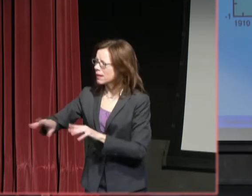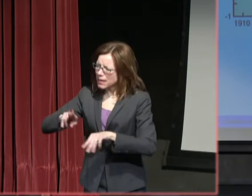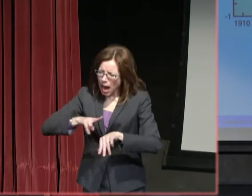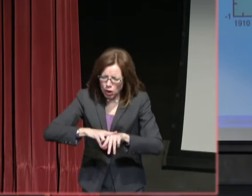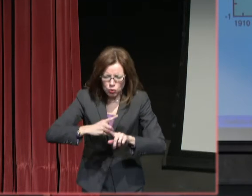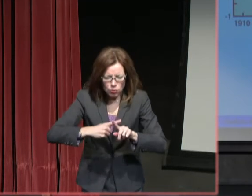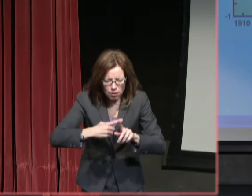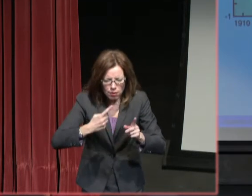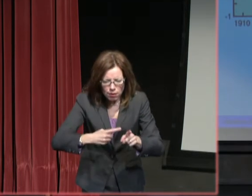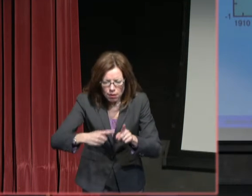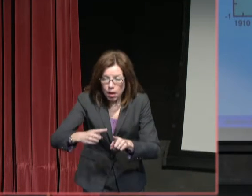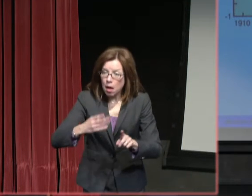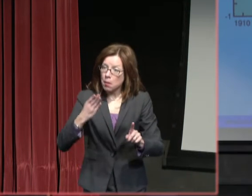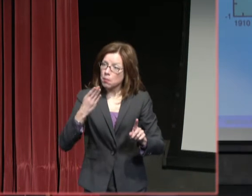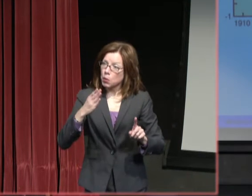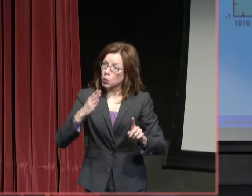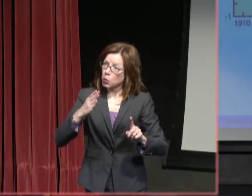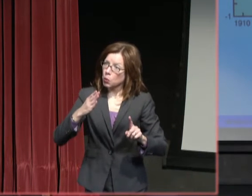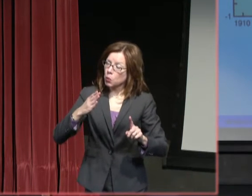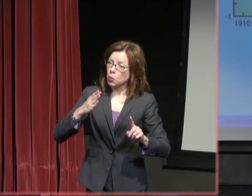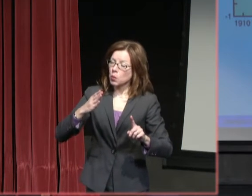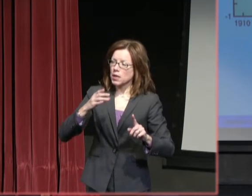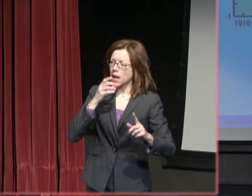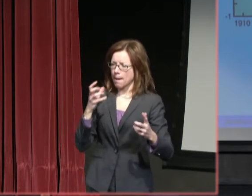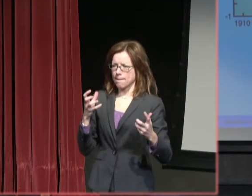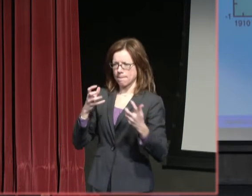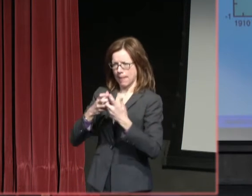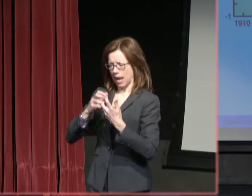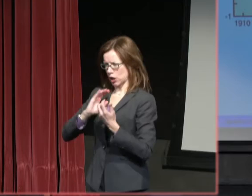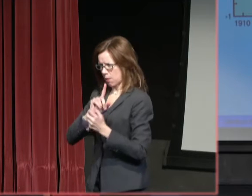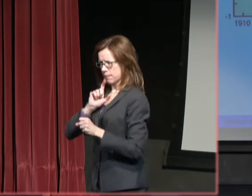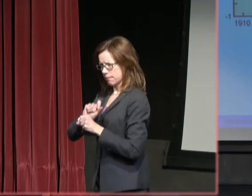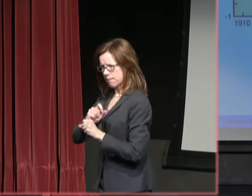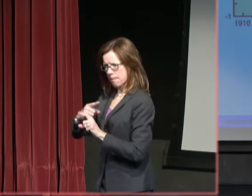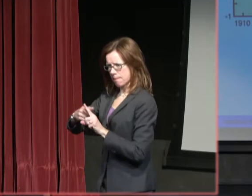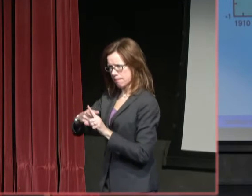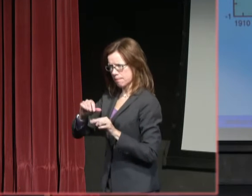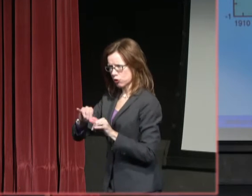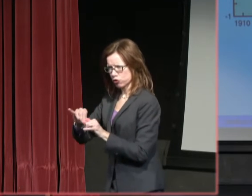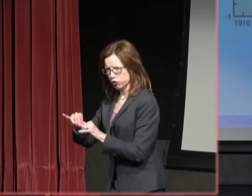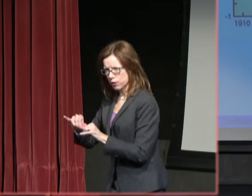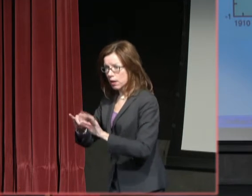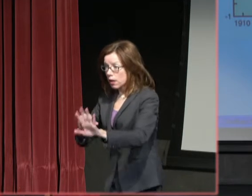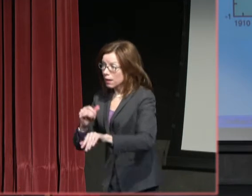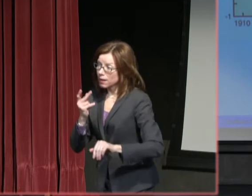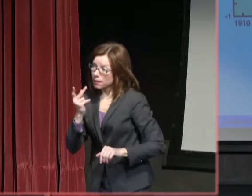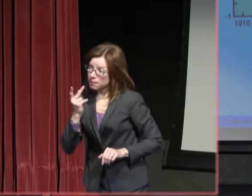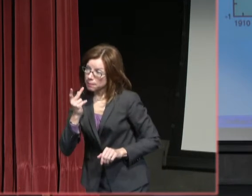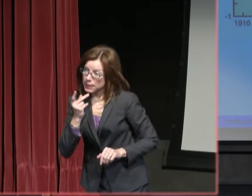We see the blue is not following the observations. The pink is showing some different models,